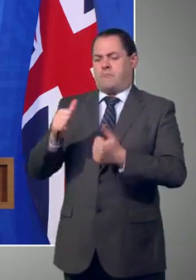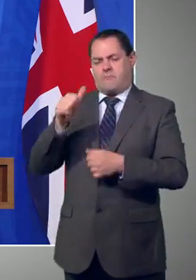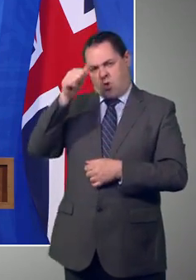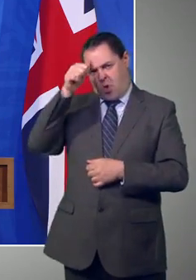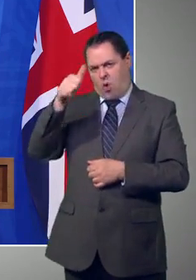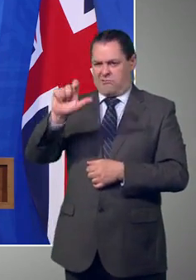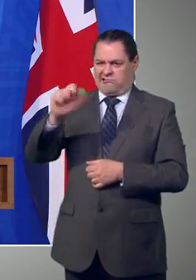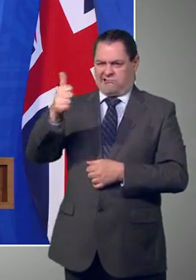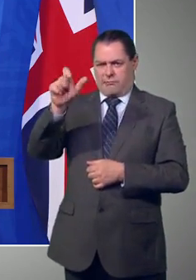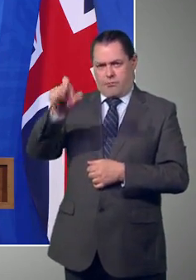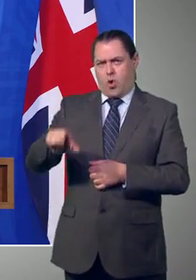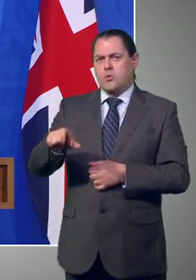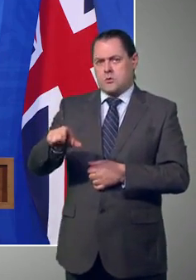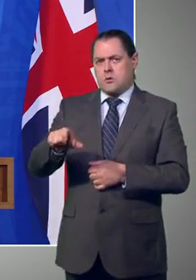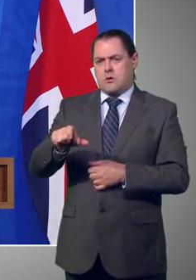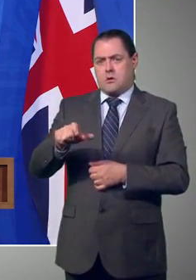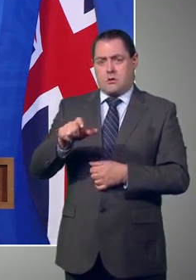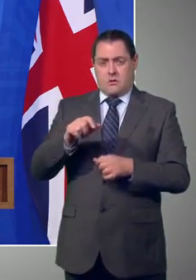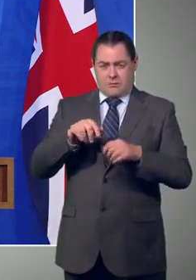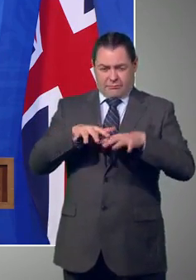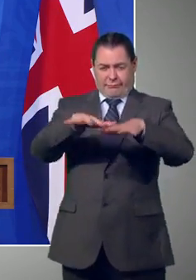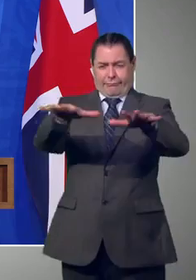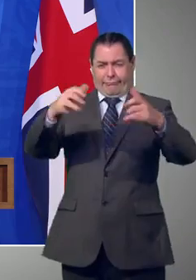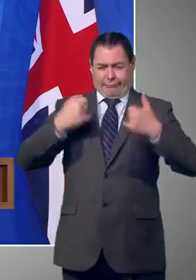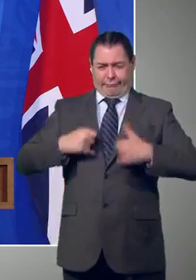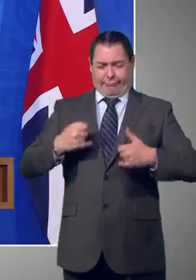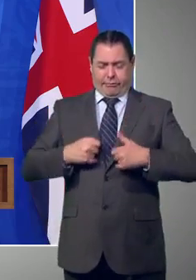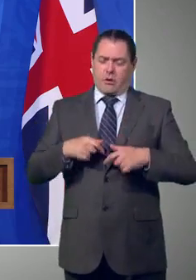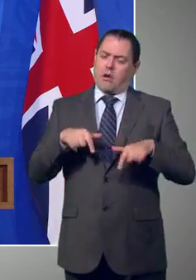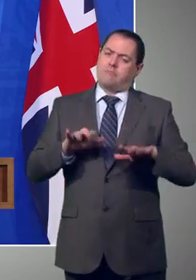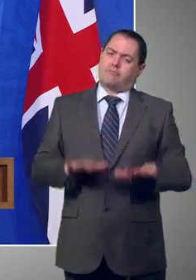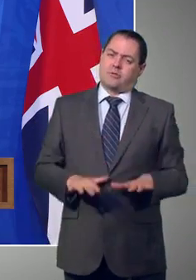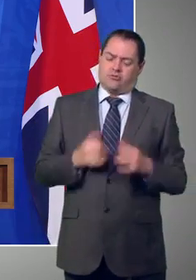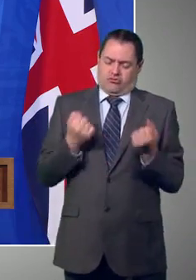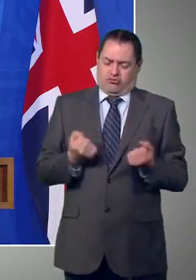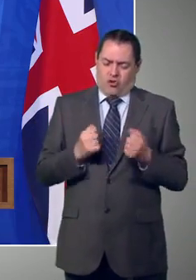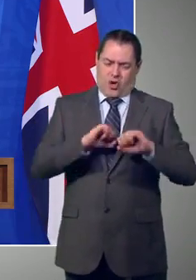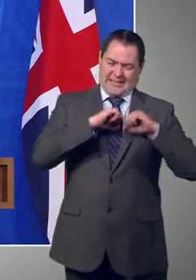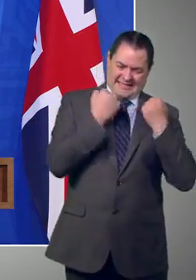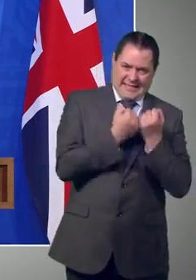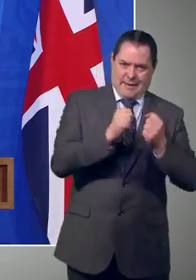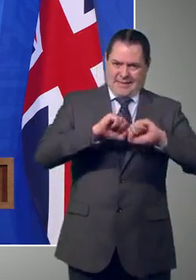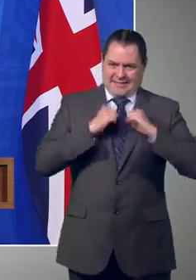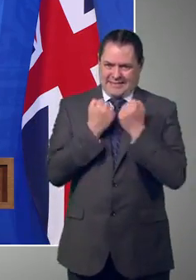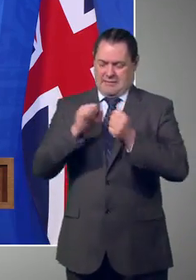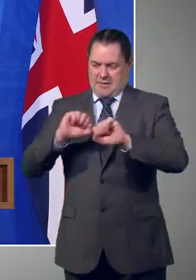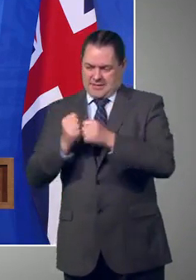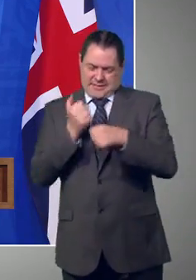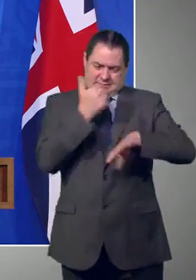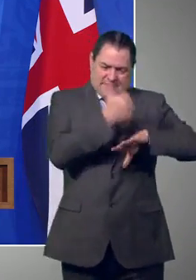is a big team effort and